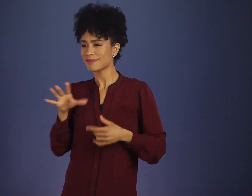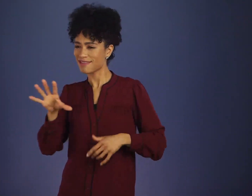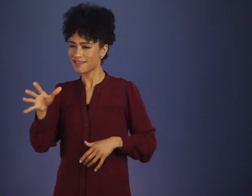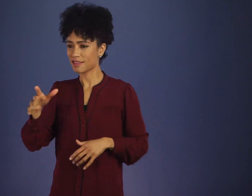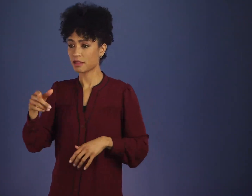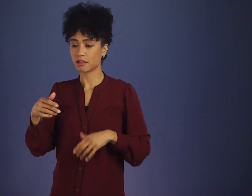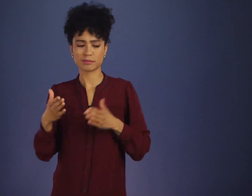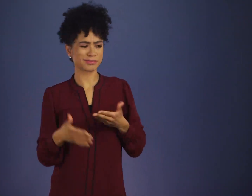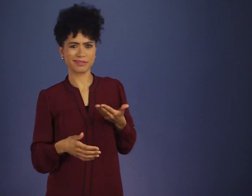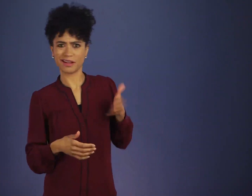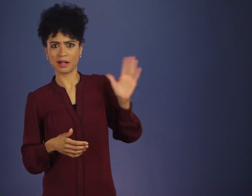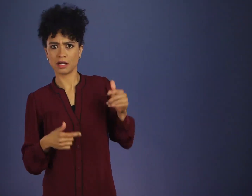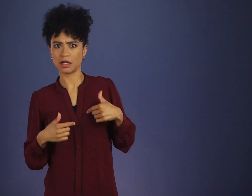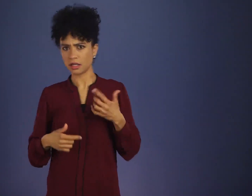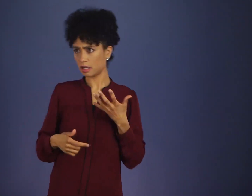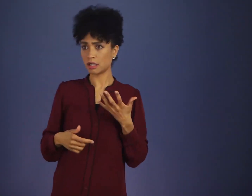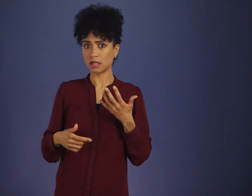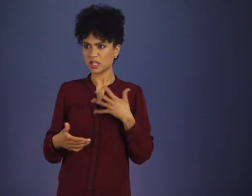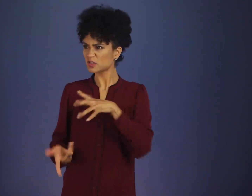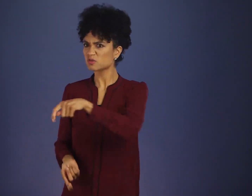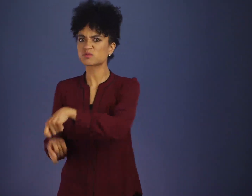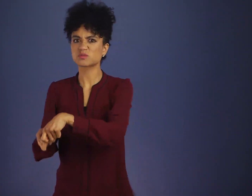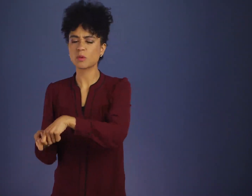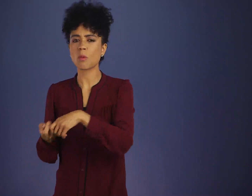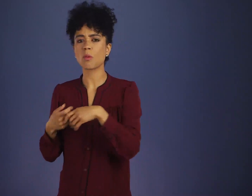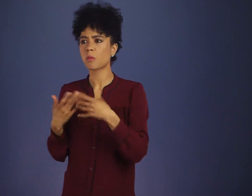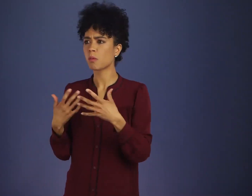When denied, did I become vengeful or depressed?